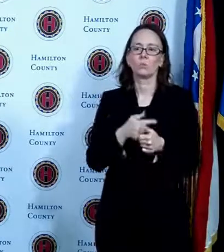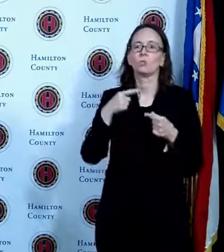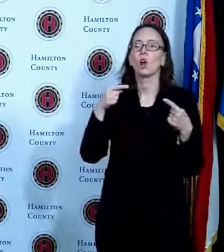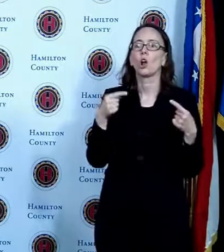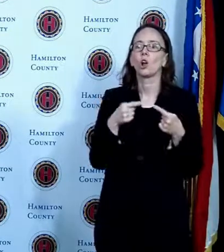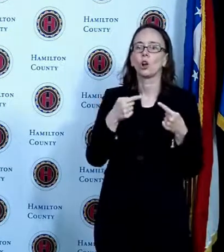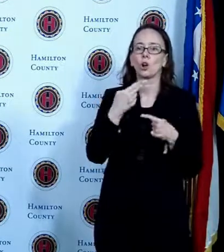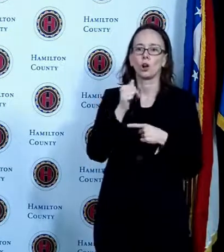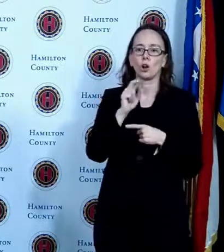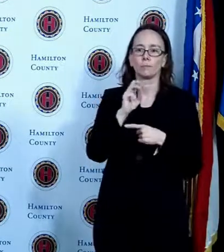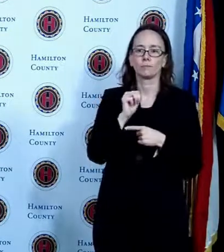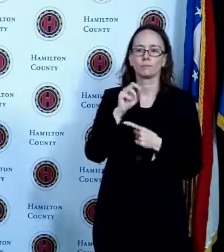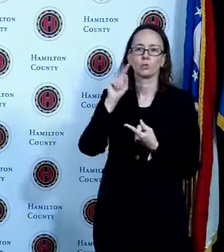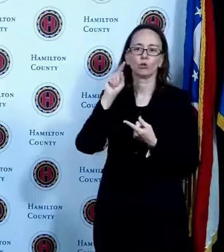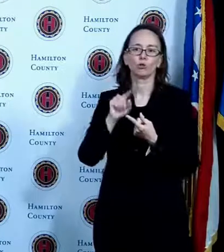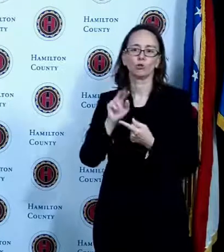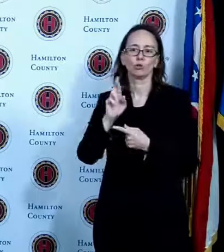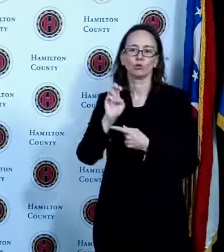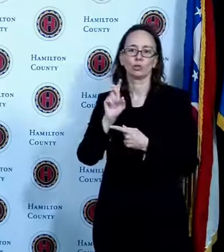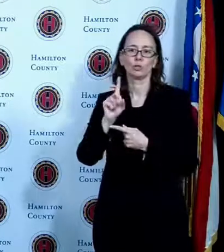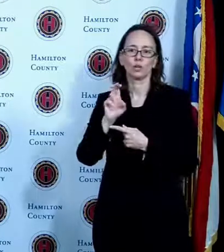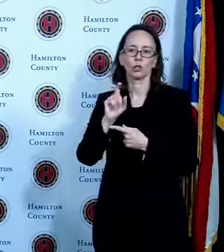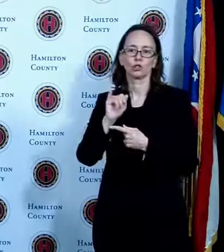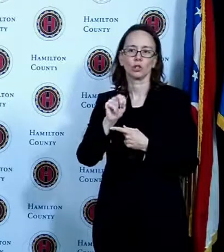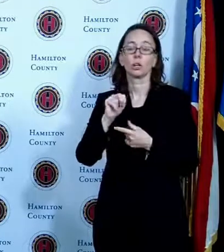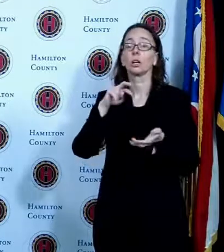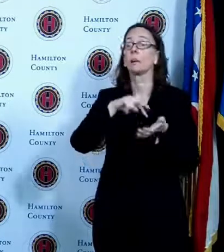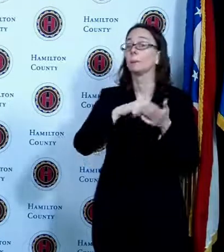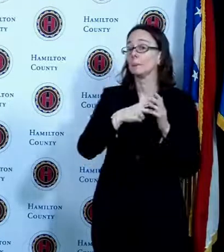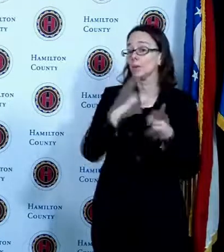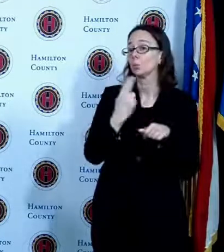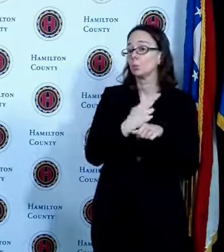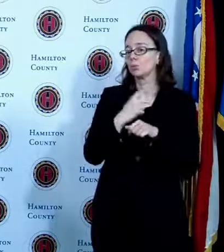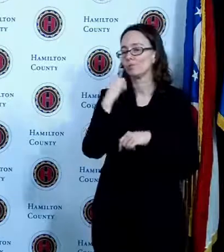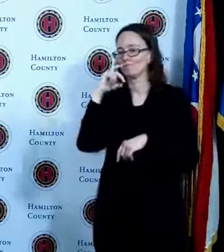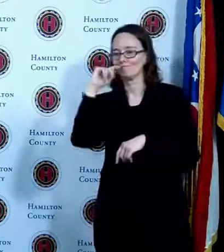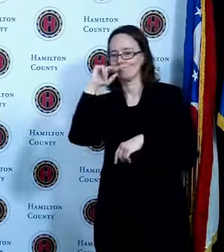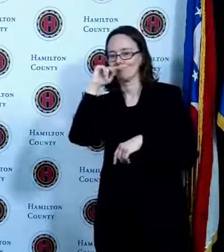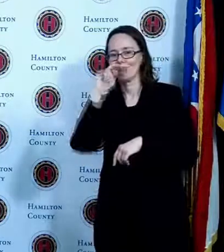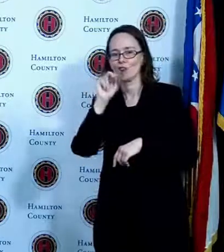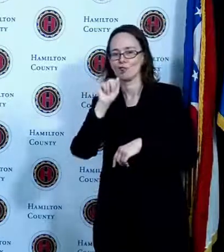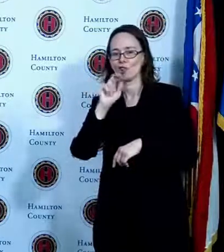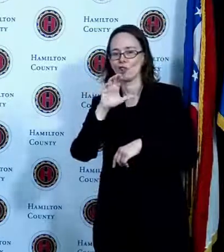afterwards make sure that you're using CPR and also breathing techniques if